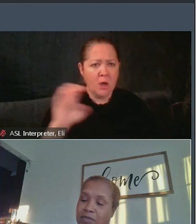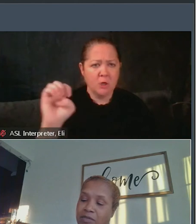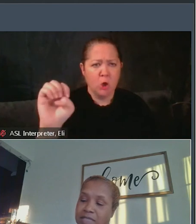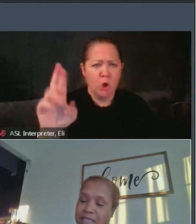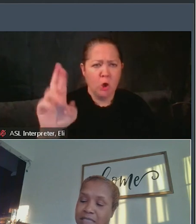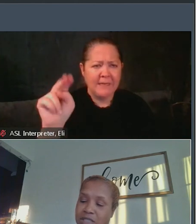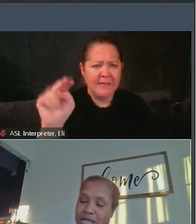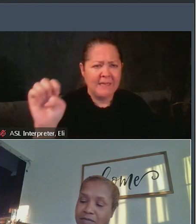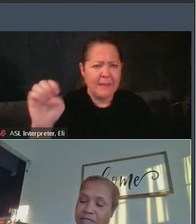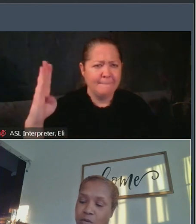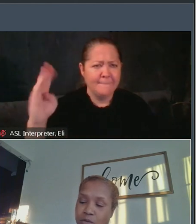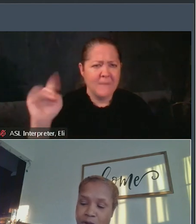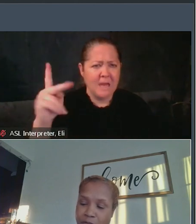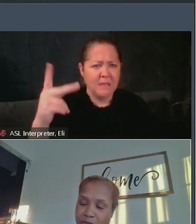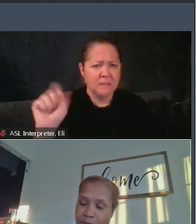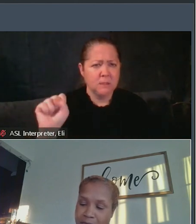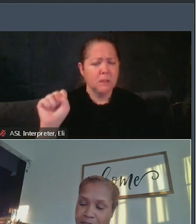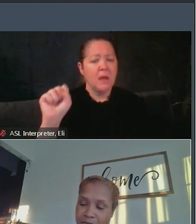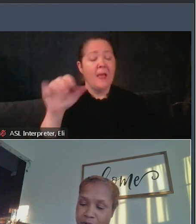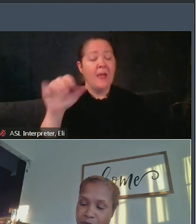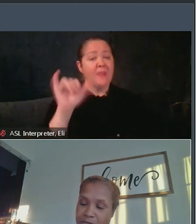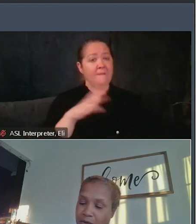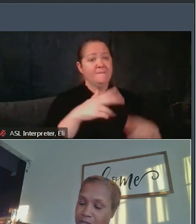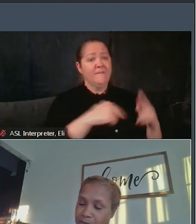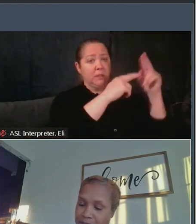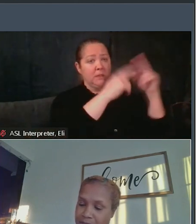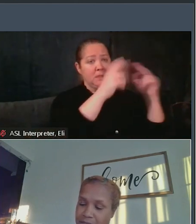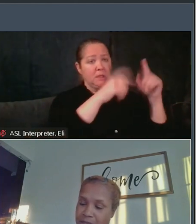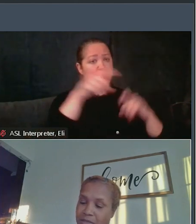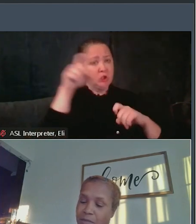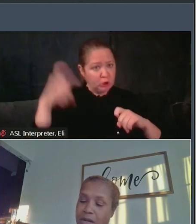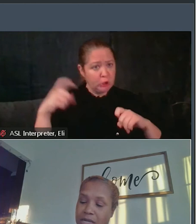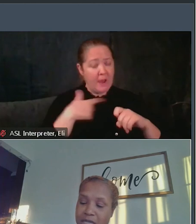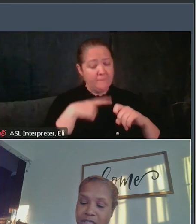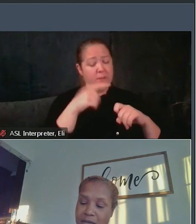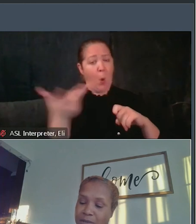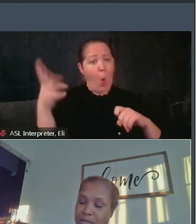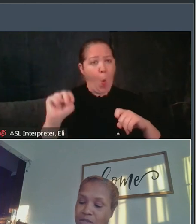The facility should have its own driveway from Addison road, not or anything. The parking lot should not be,